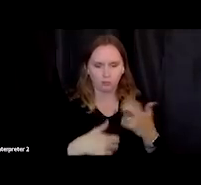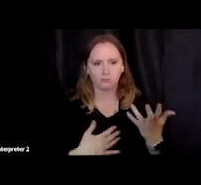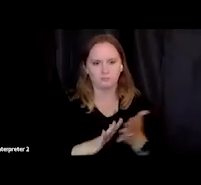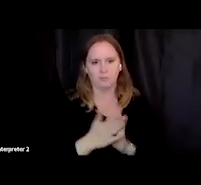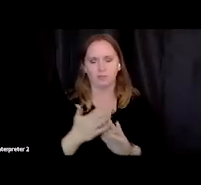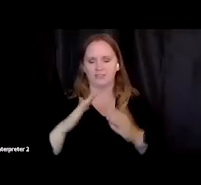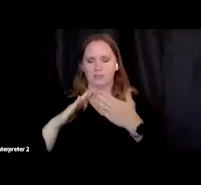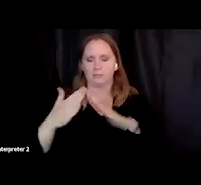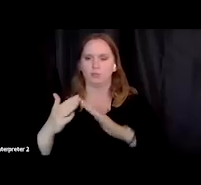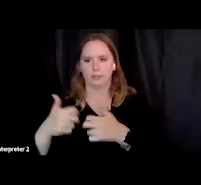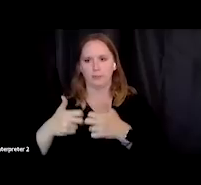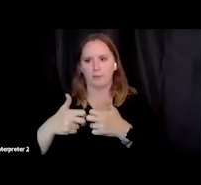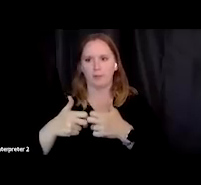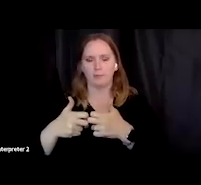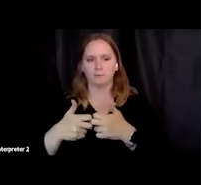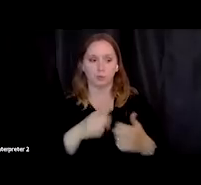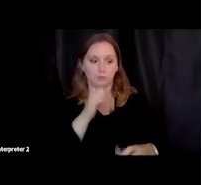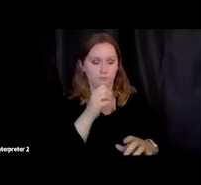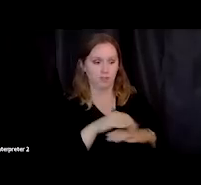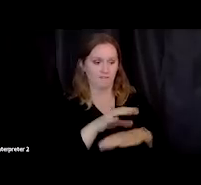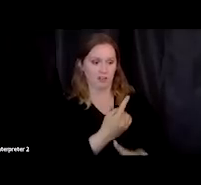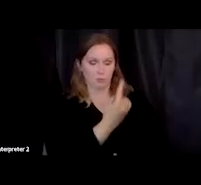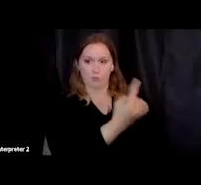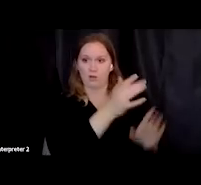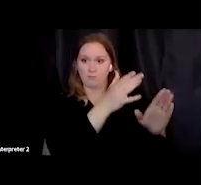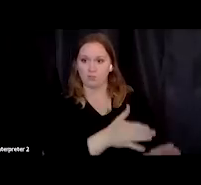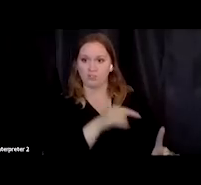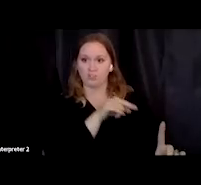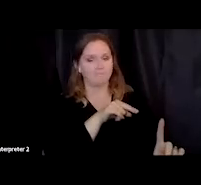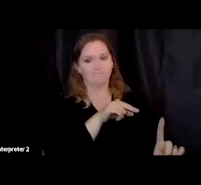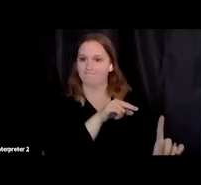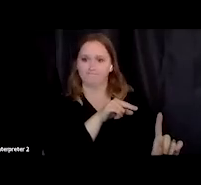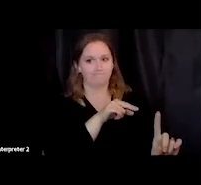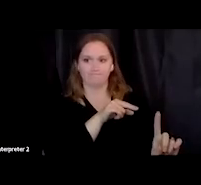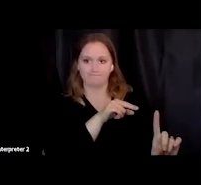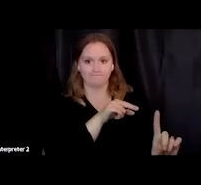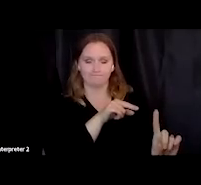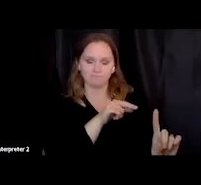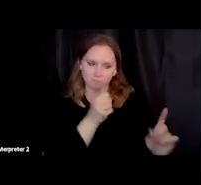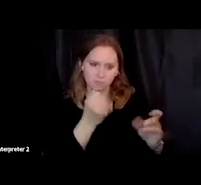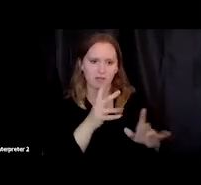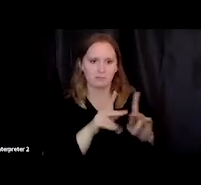And so hoarding just doesn't affect a person individually, but affects really, you know, many people around them in their social network.